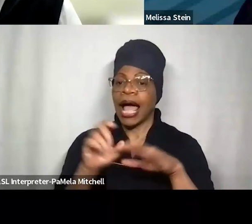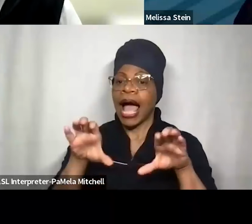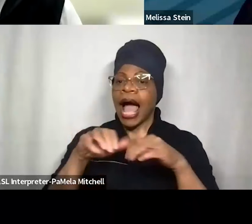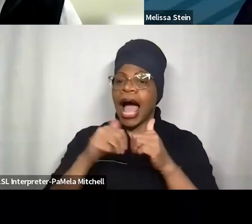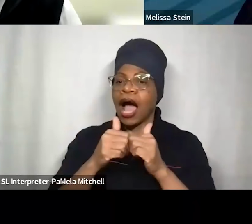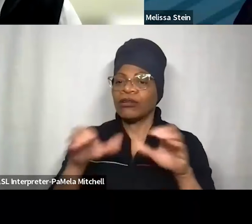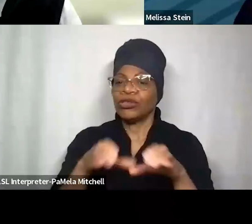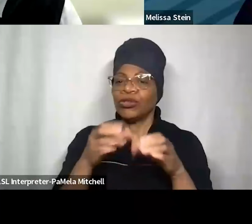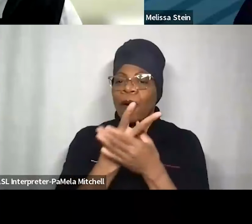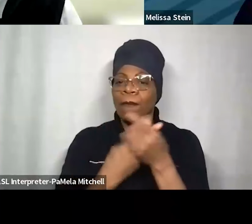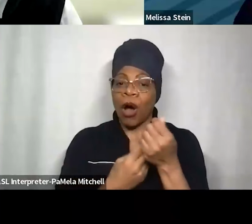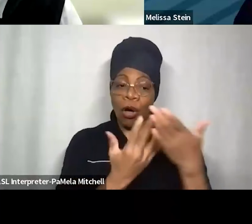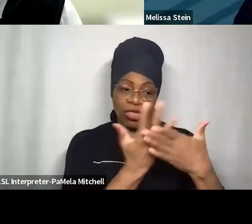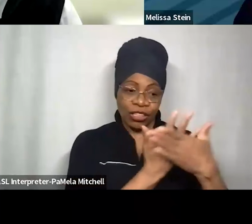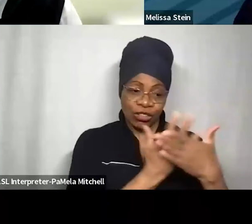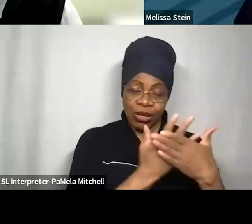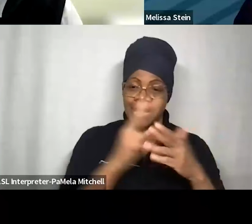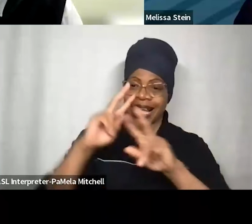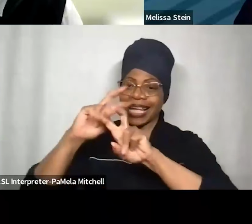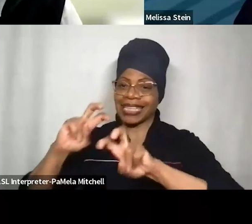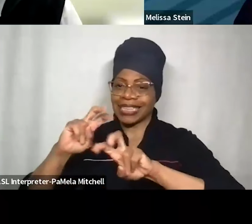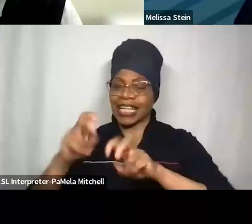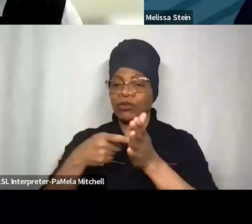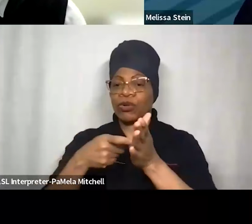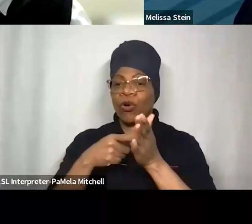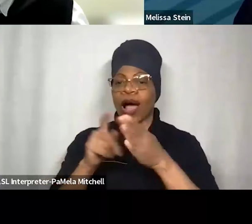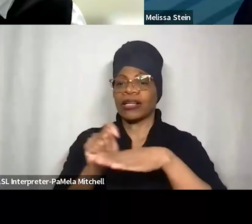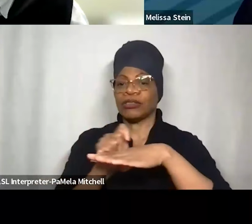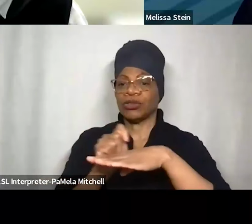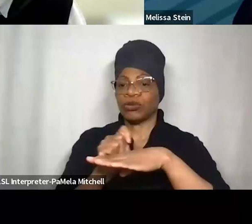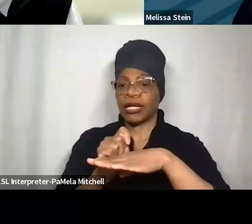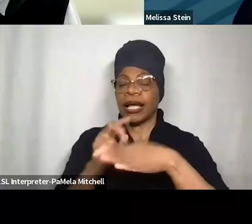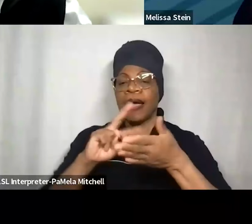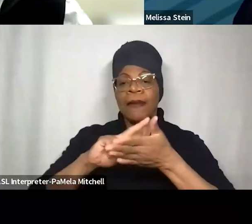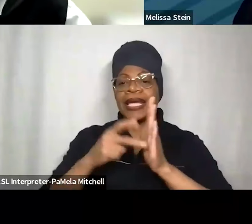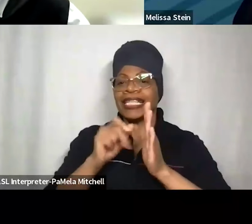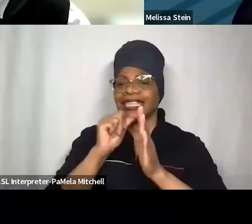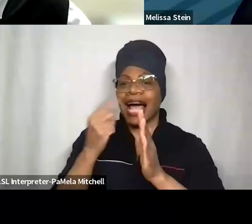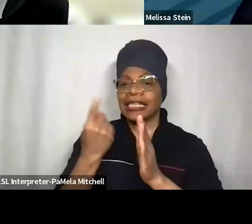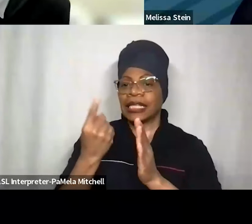and the risk assessment requires a training that, you know, you can't just take that off the shelf and provide that.